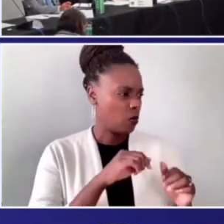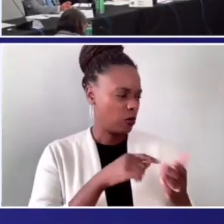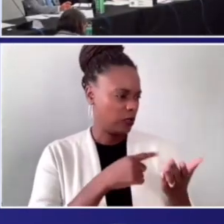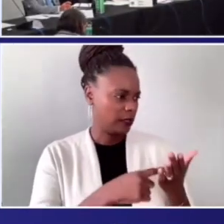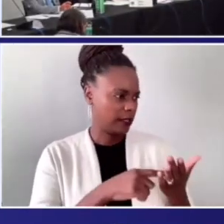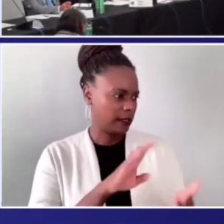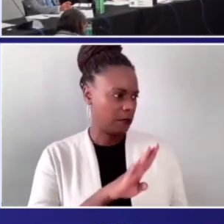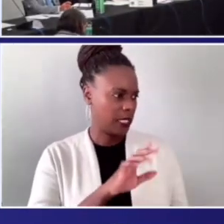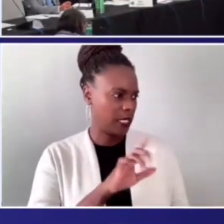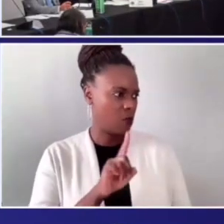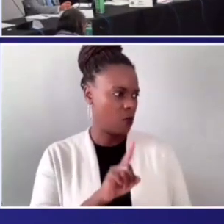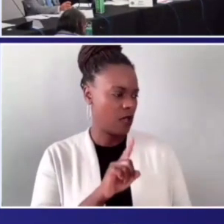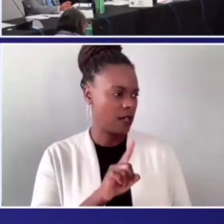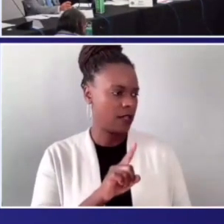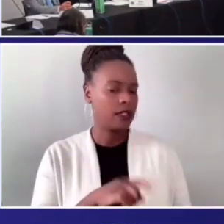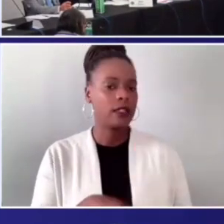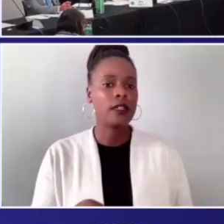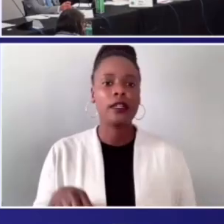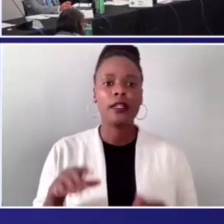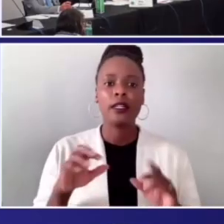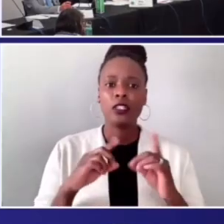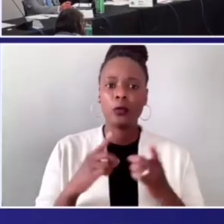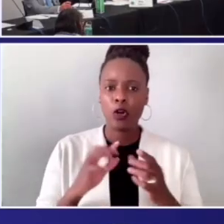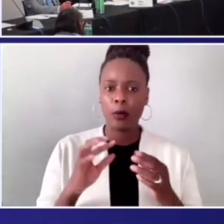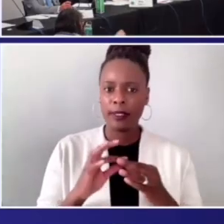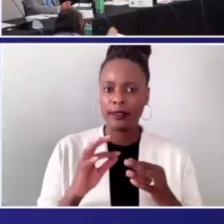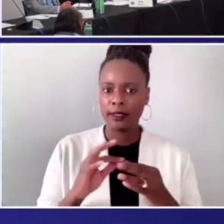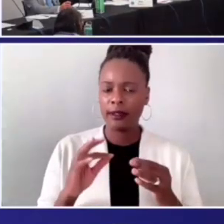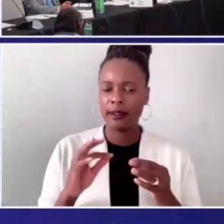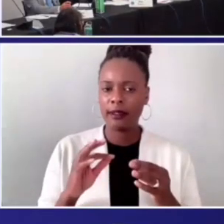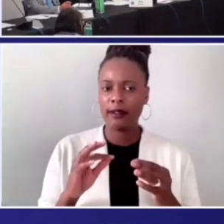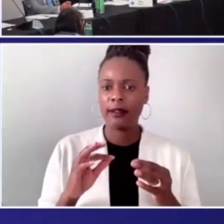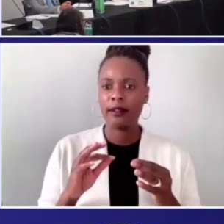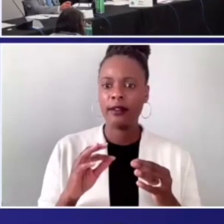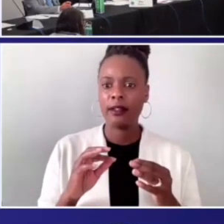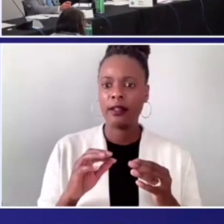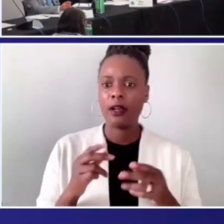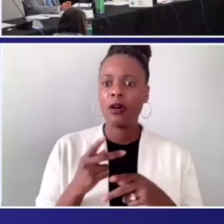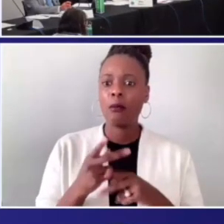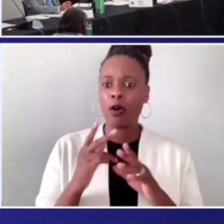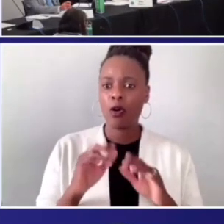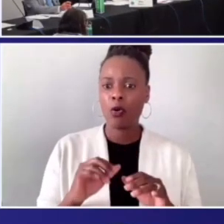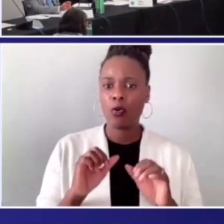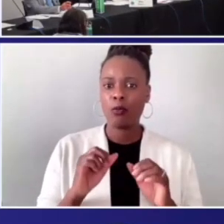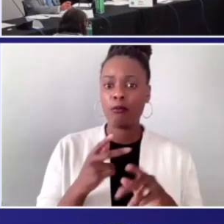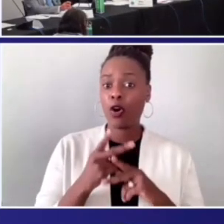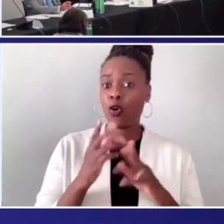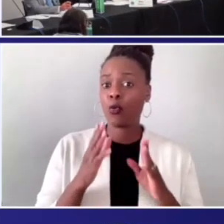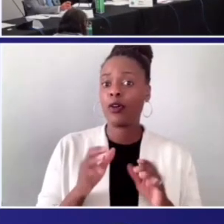the Department just said that they could interpret that they -- the borrower could ask for that recalculation at any time.